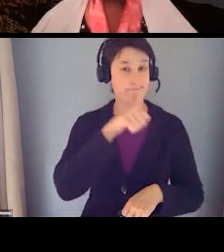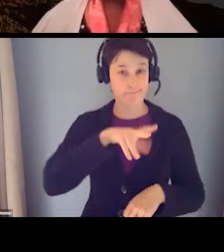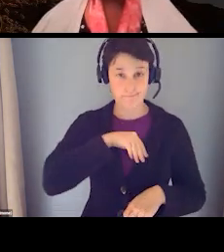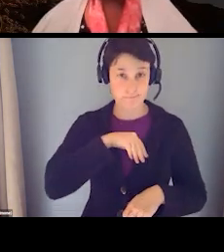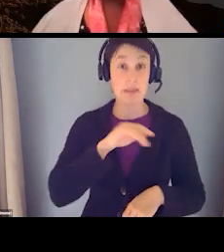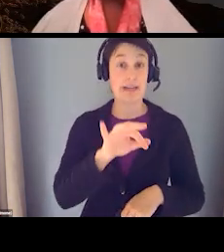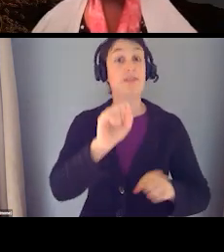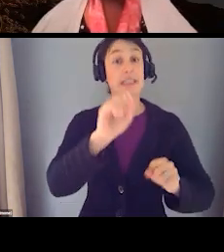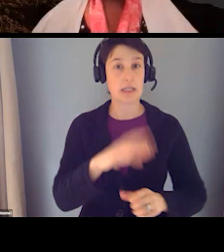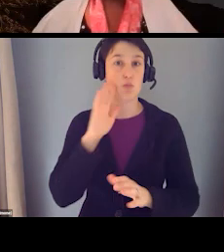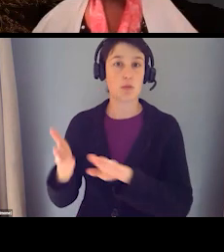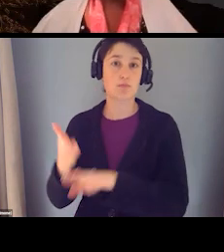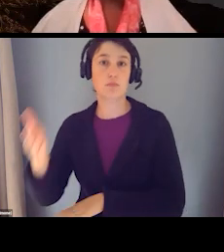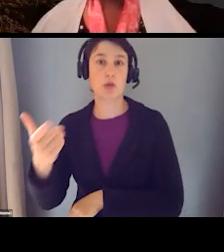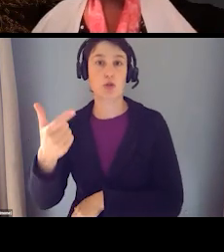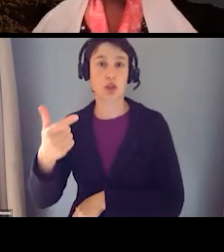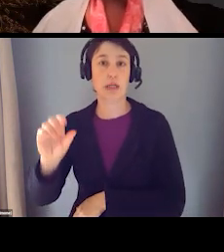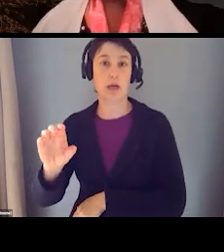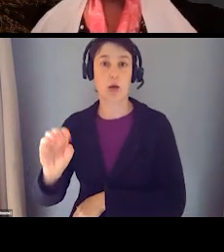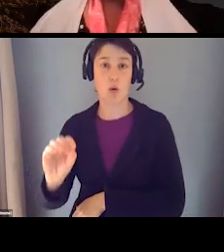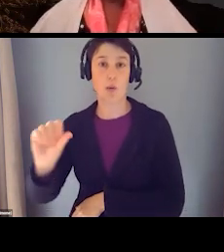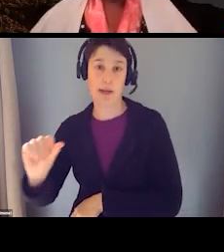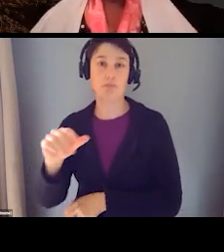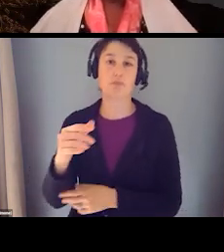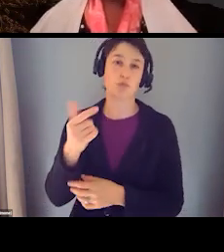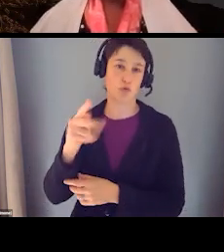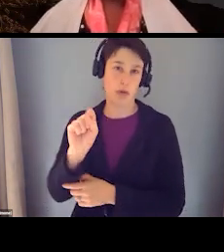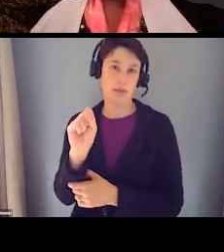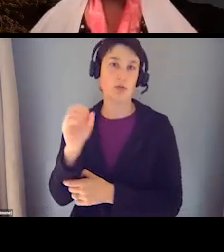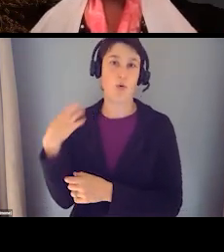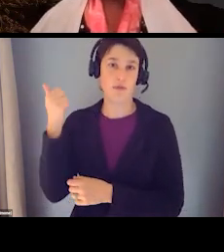and you will receive an award notice, which will be . Next slide, please.